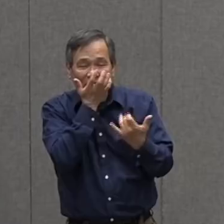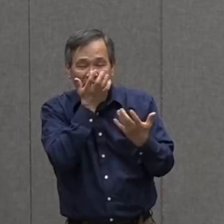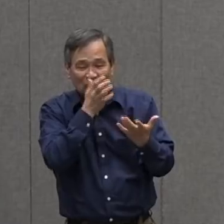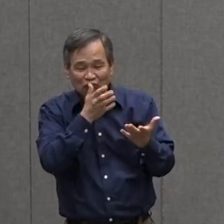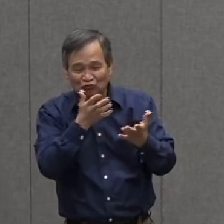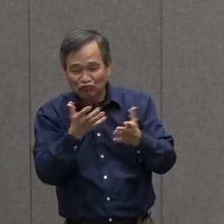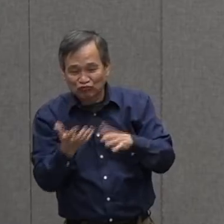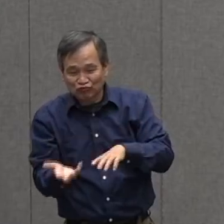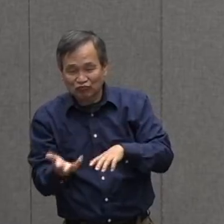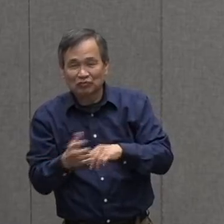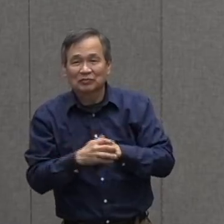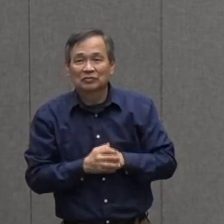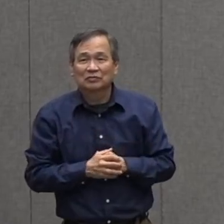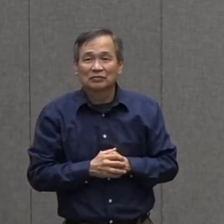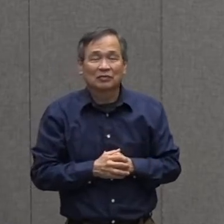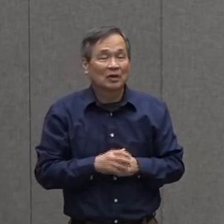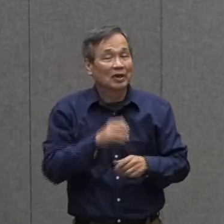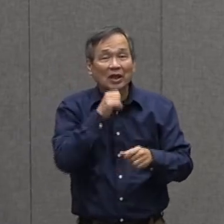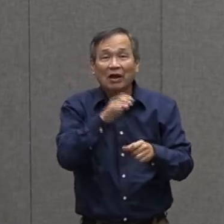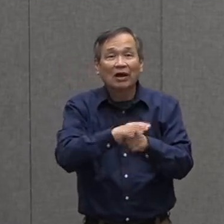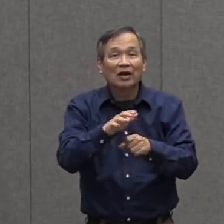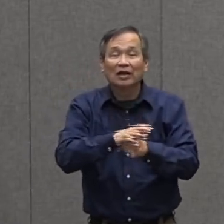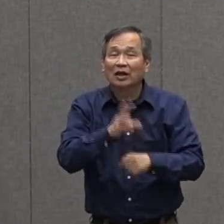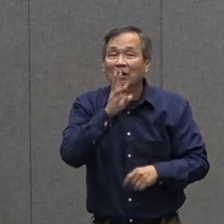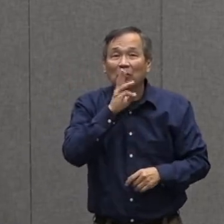It didn't have enough water so it's dying.